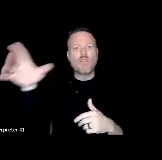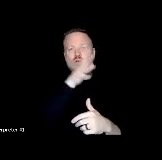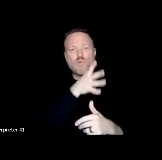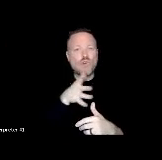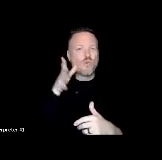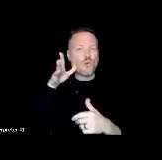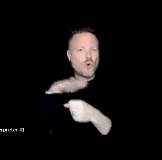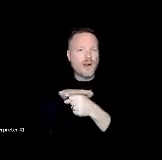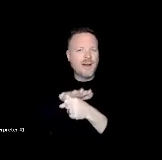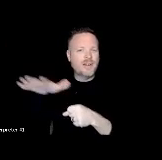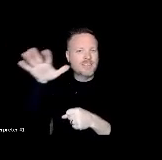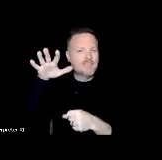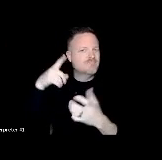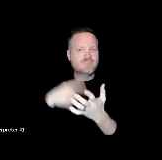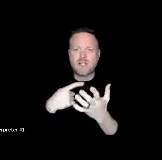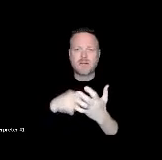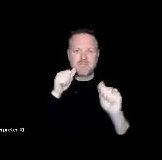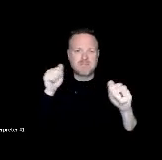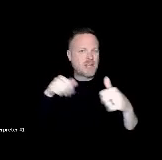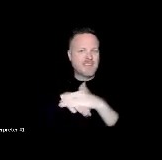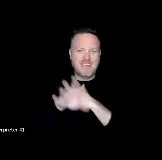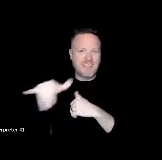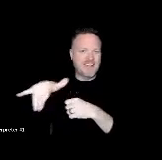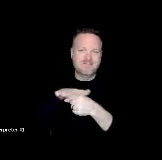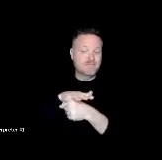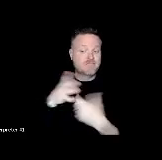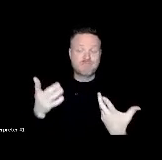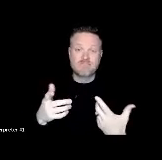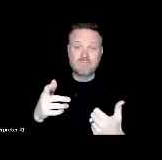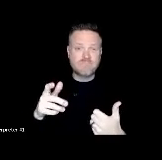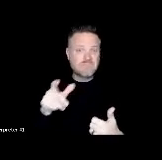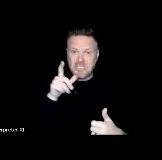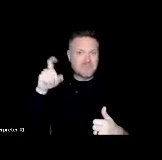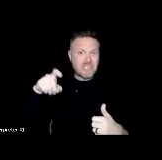just not possible to get into that. And it's often not needed or required in a concussion